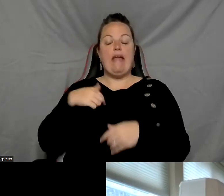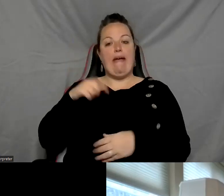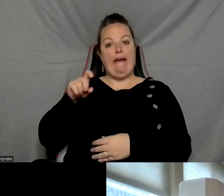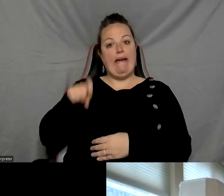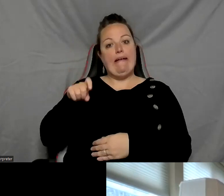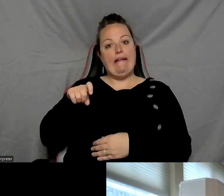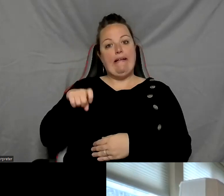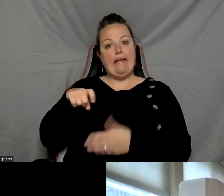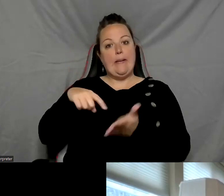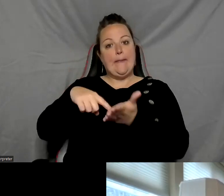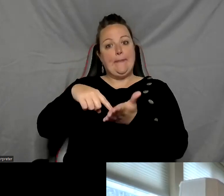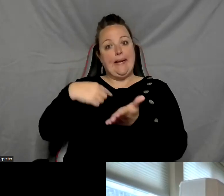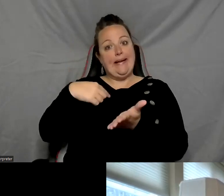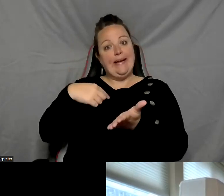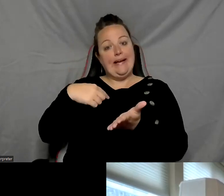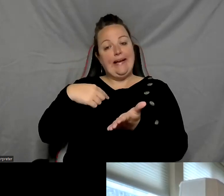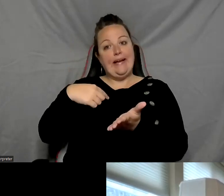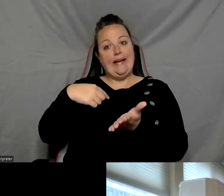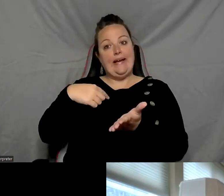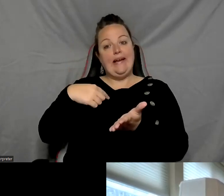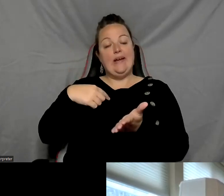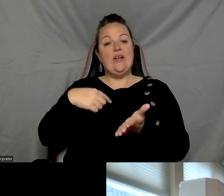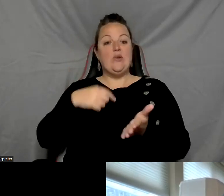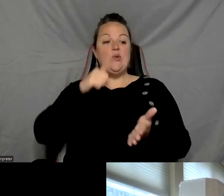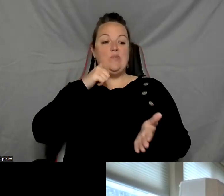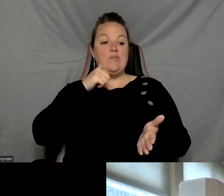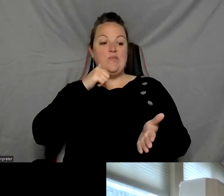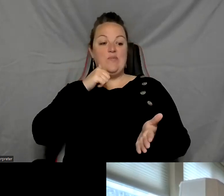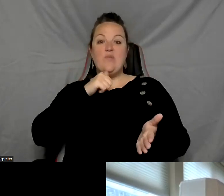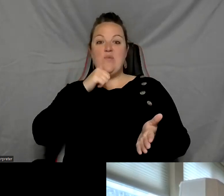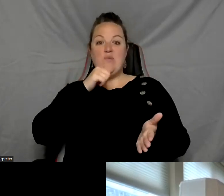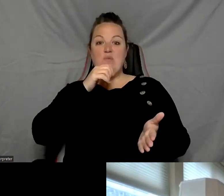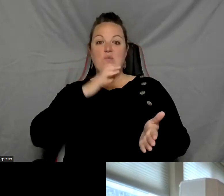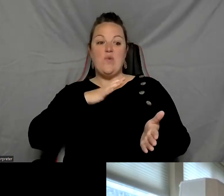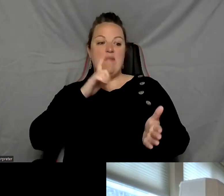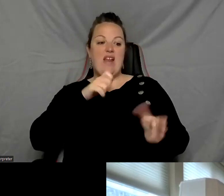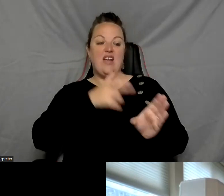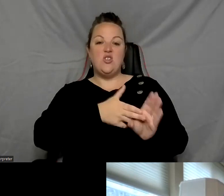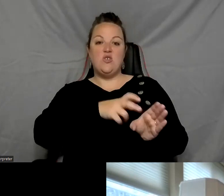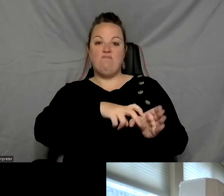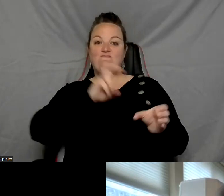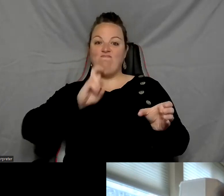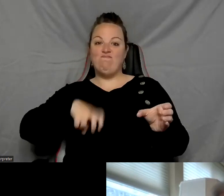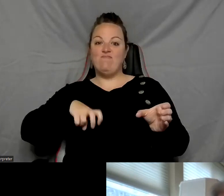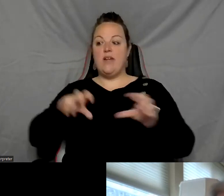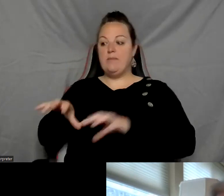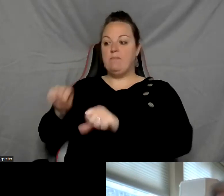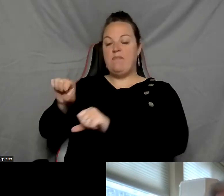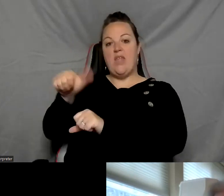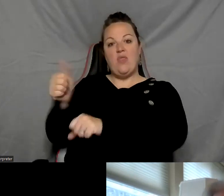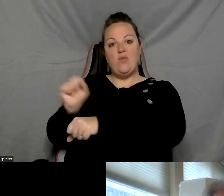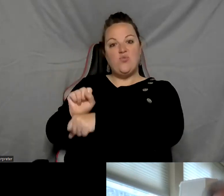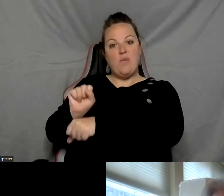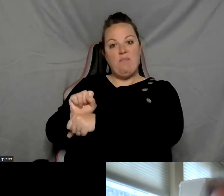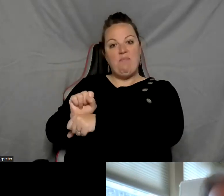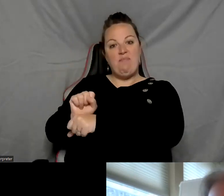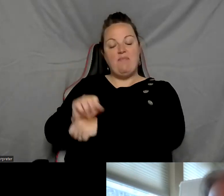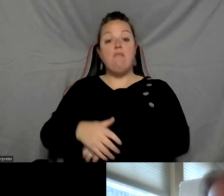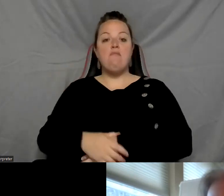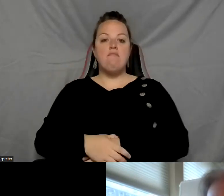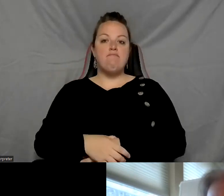and she had to leave to take another job. It seems like that pattern that we are just